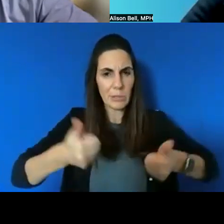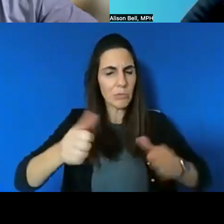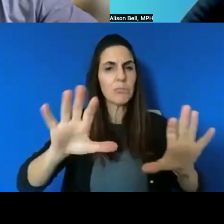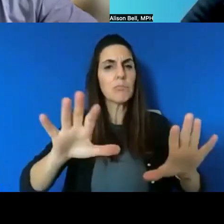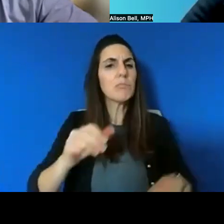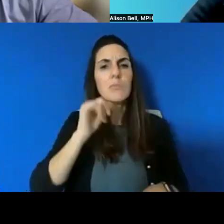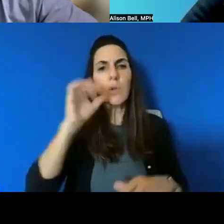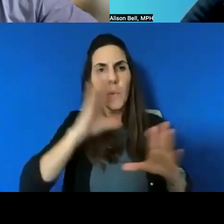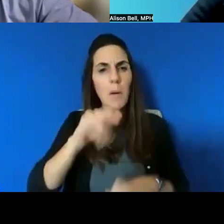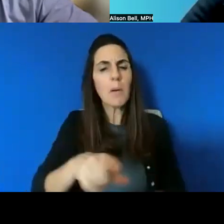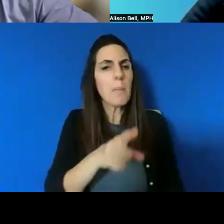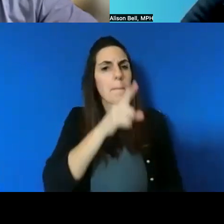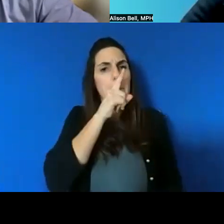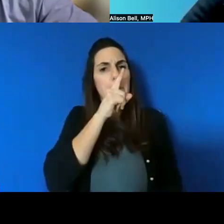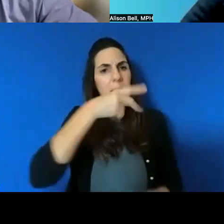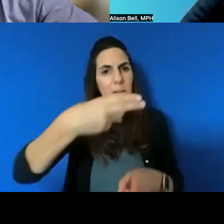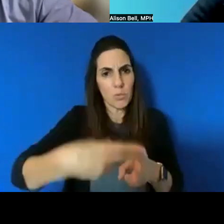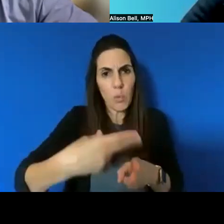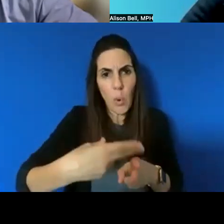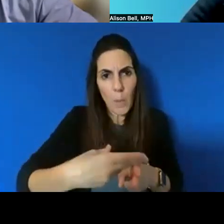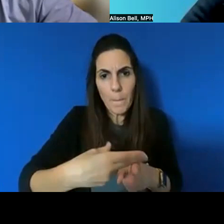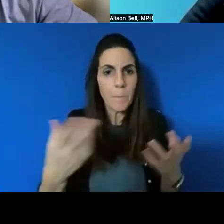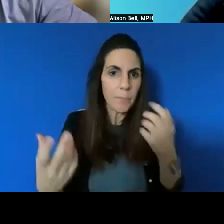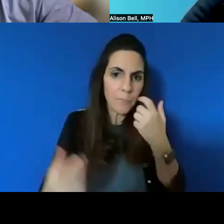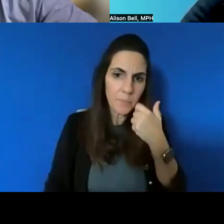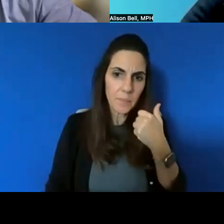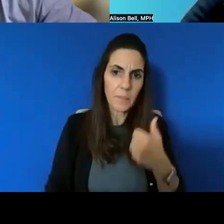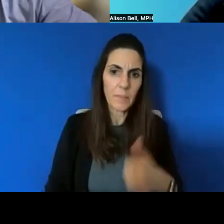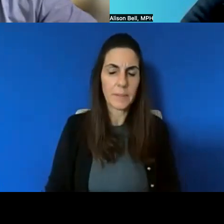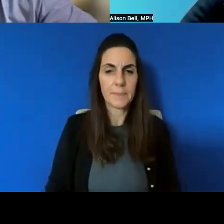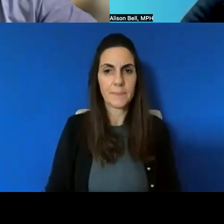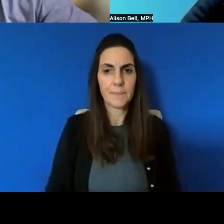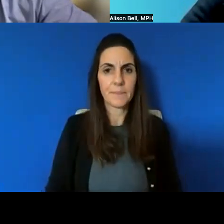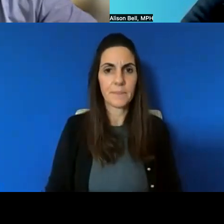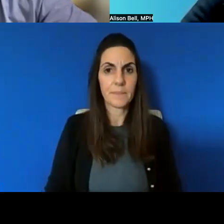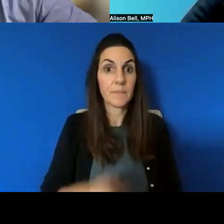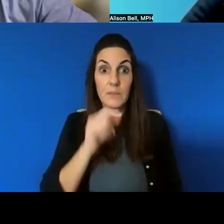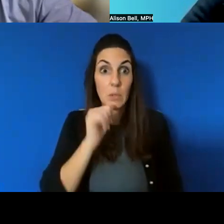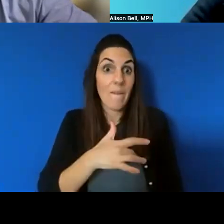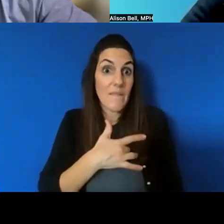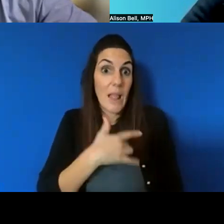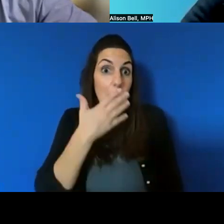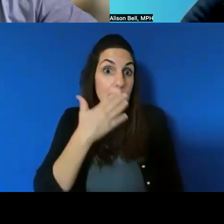is anonymous so you know uh don't uh feel bad it's good it's a reason why you're here today